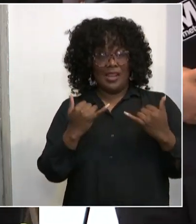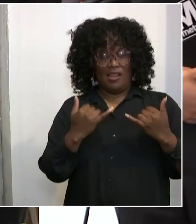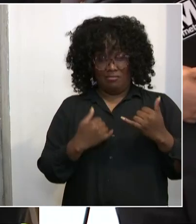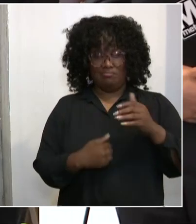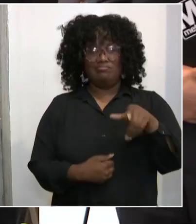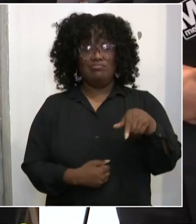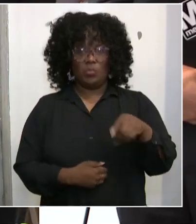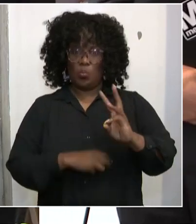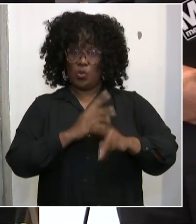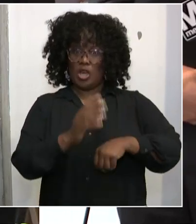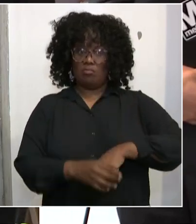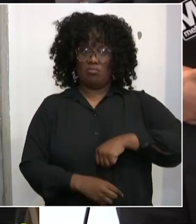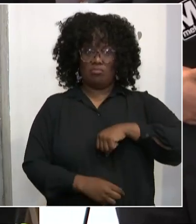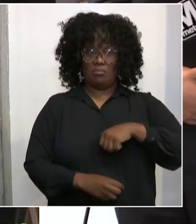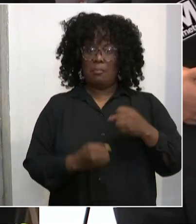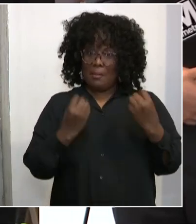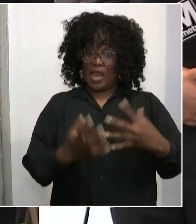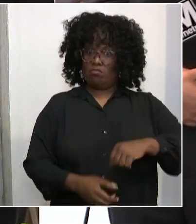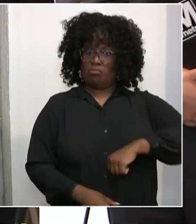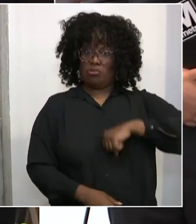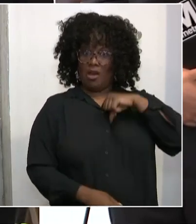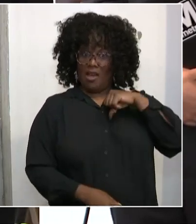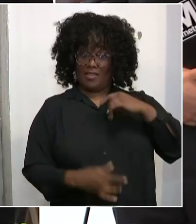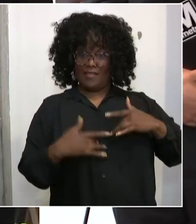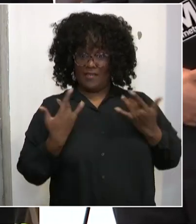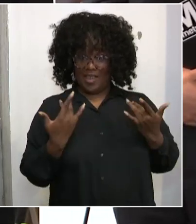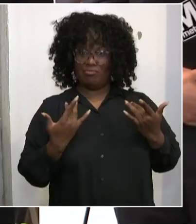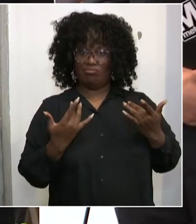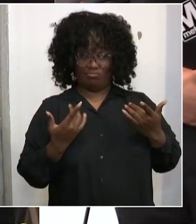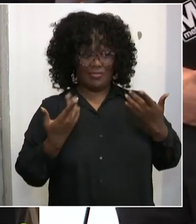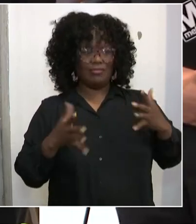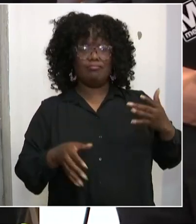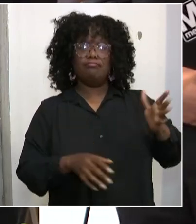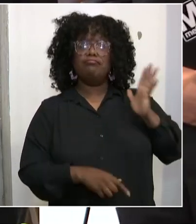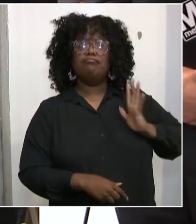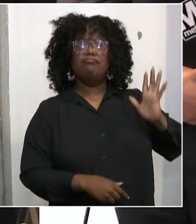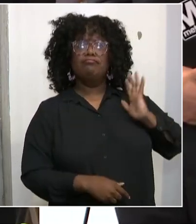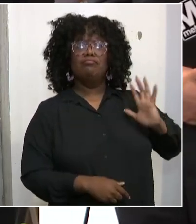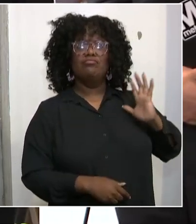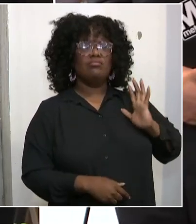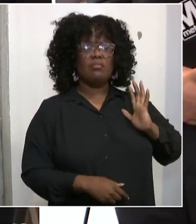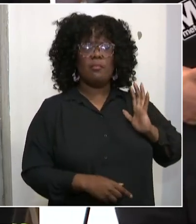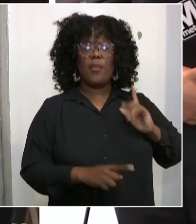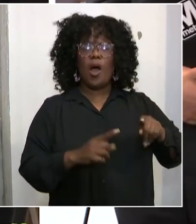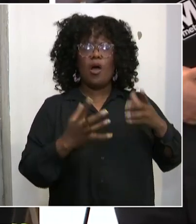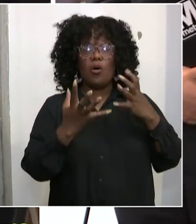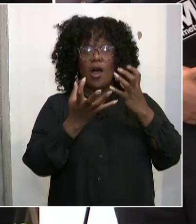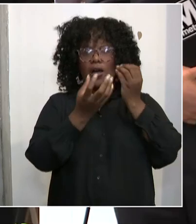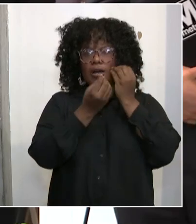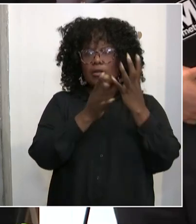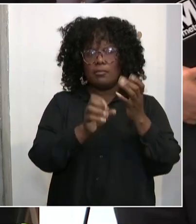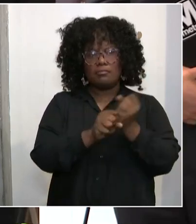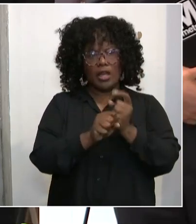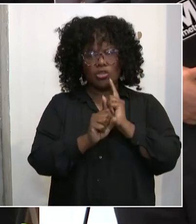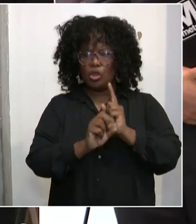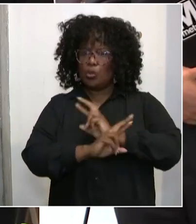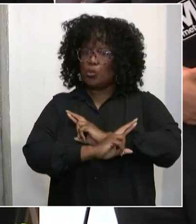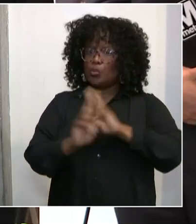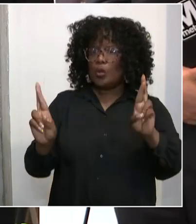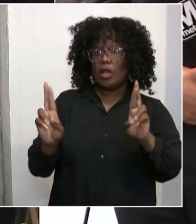we always want to remain vigilant and we always want to be ready and as always, we will continue to evaluate any intelligence and